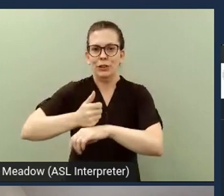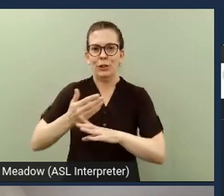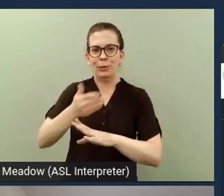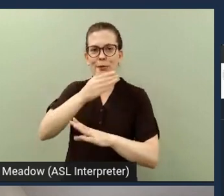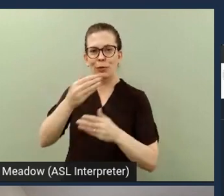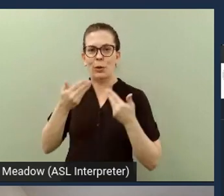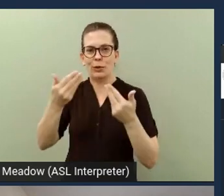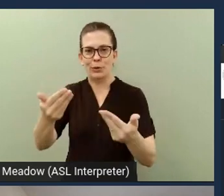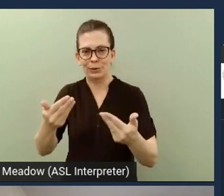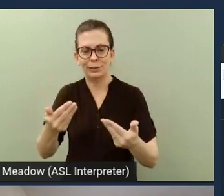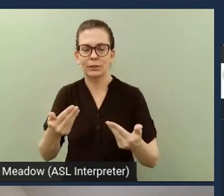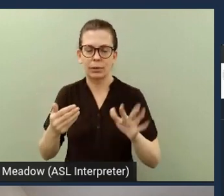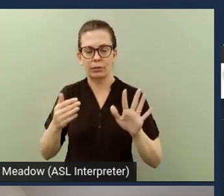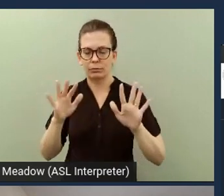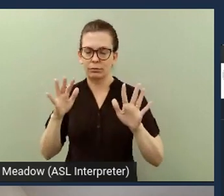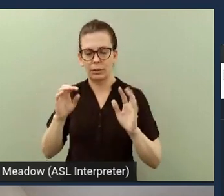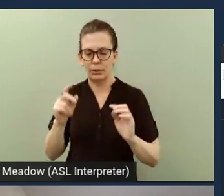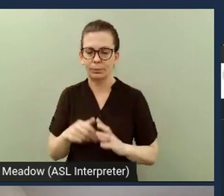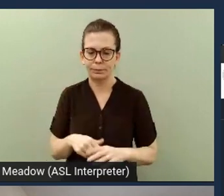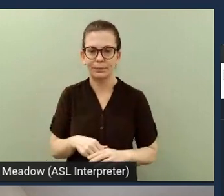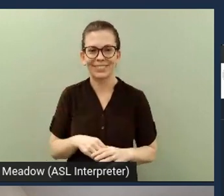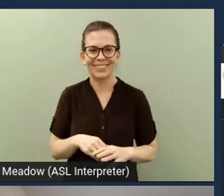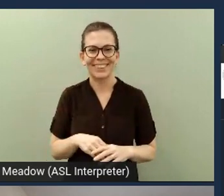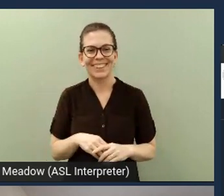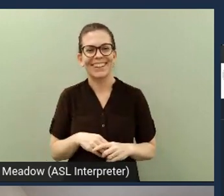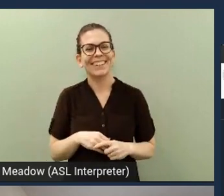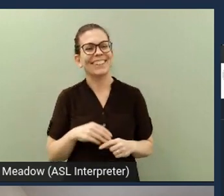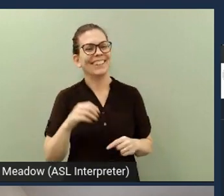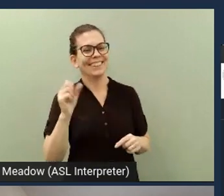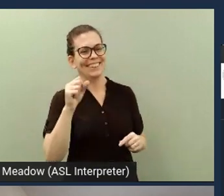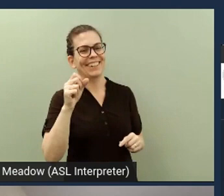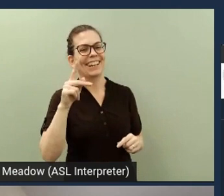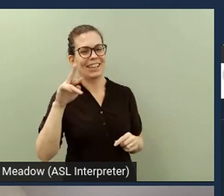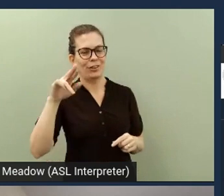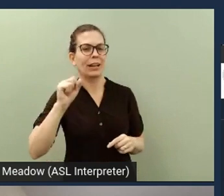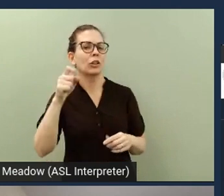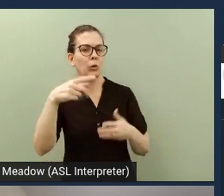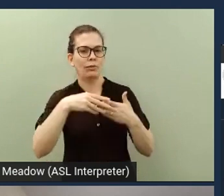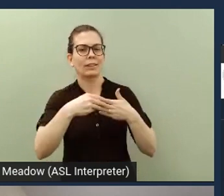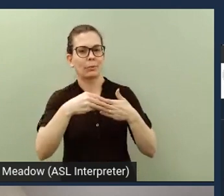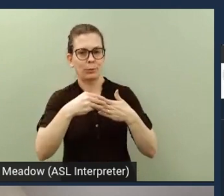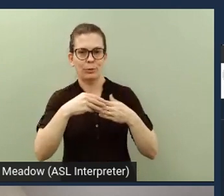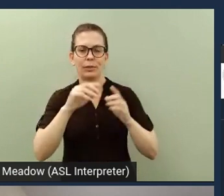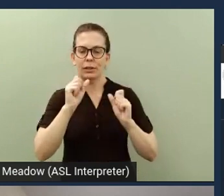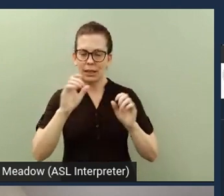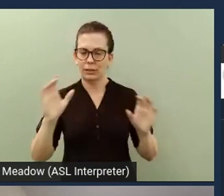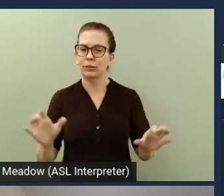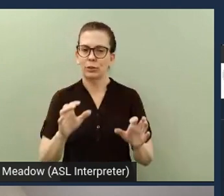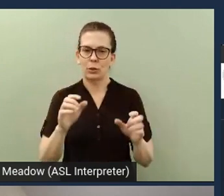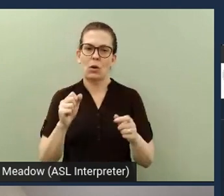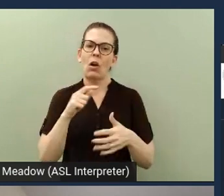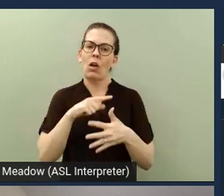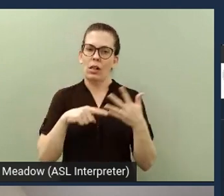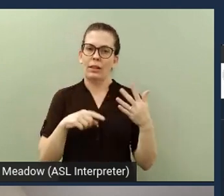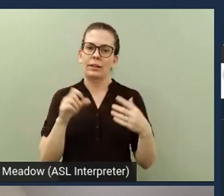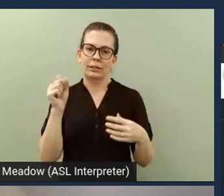but that's just, yeah. - Yeah, you have the flexibility to do all these things. Again, depends on your use case